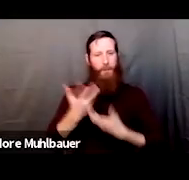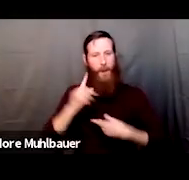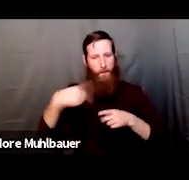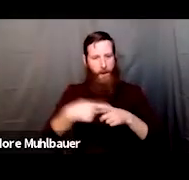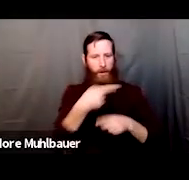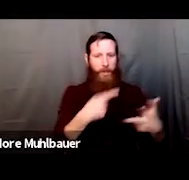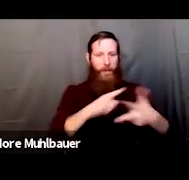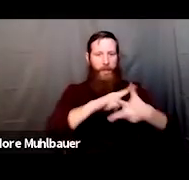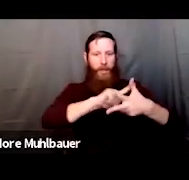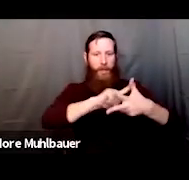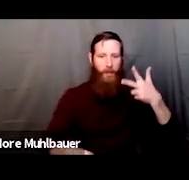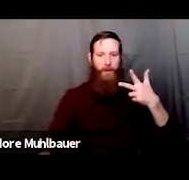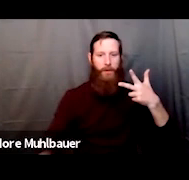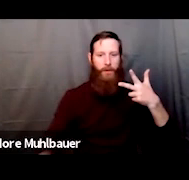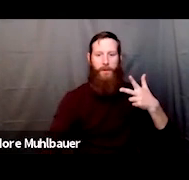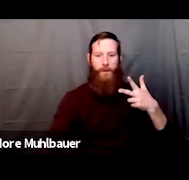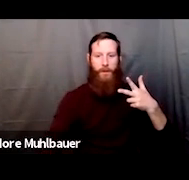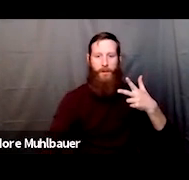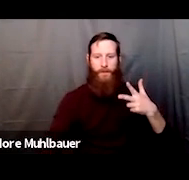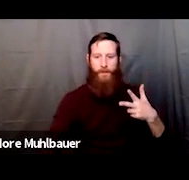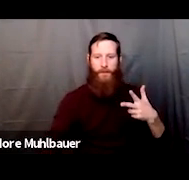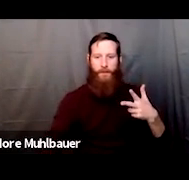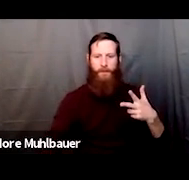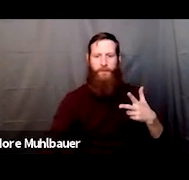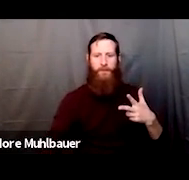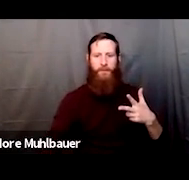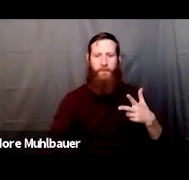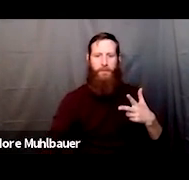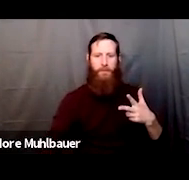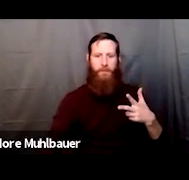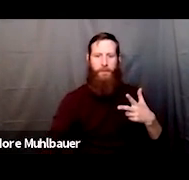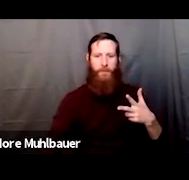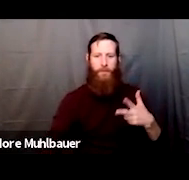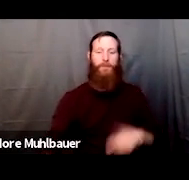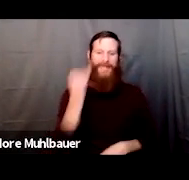They give us more information about unstable snow, avalanche terrain, and triggers.